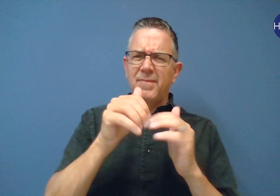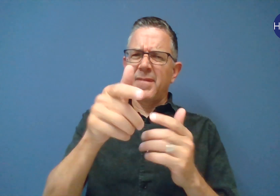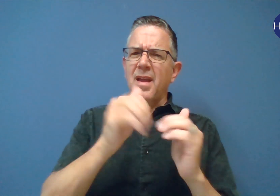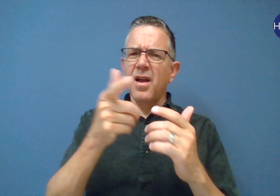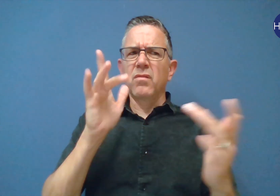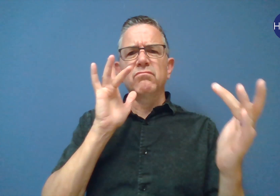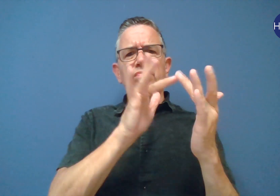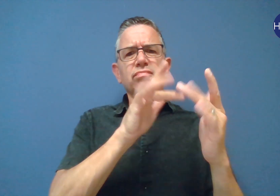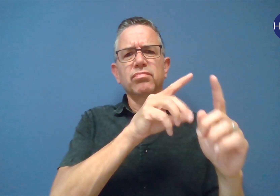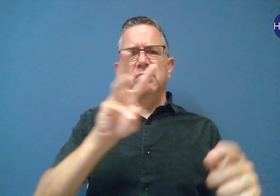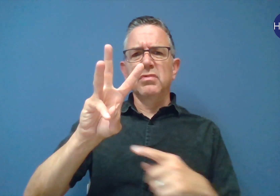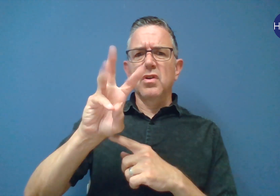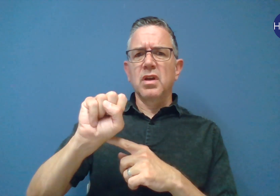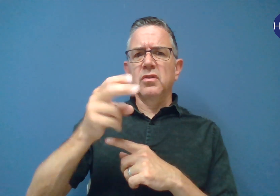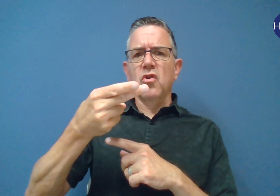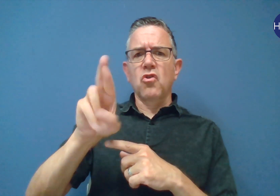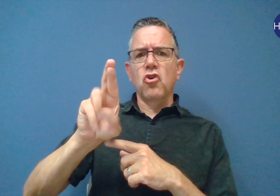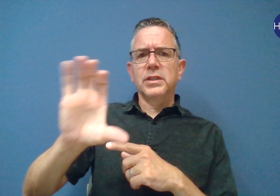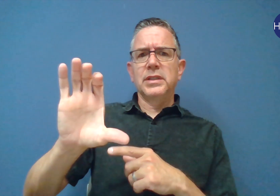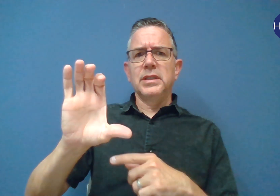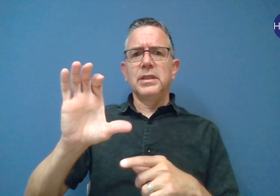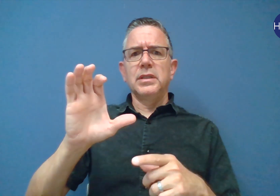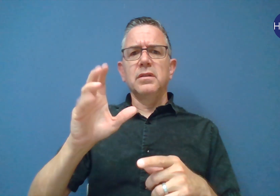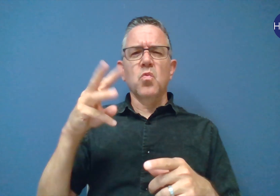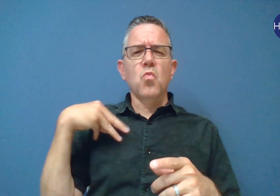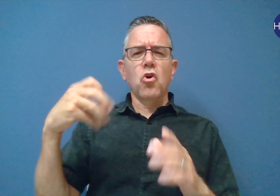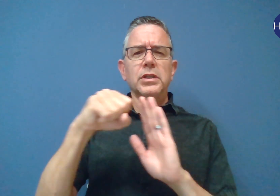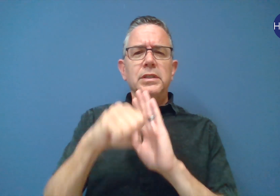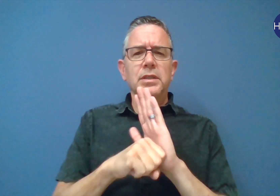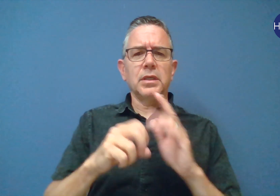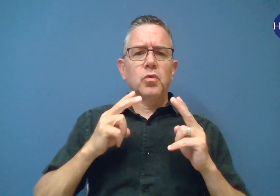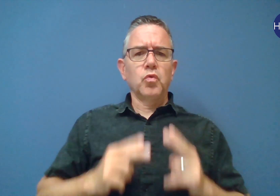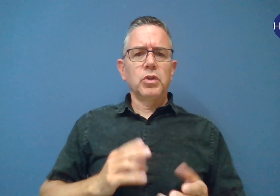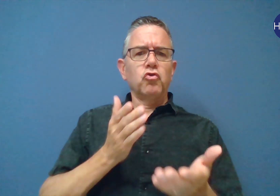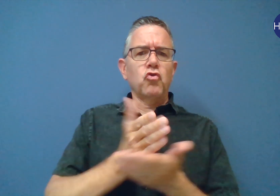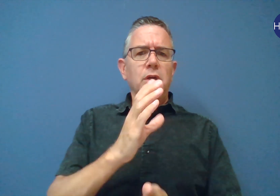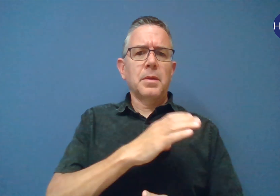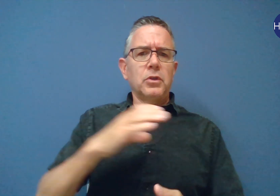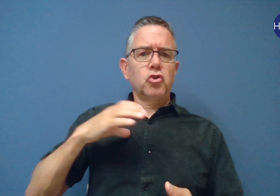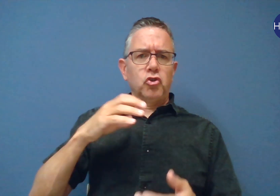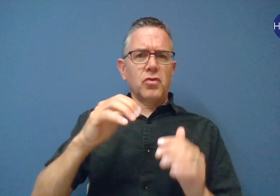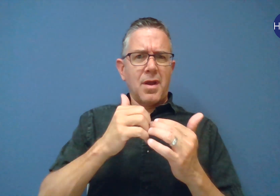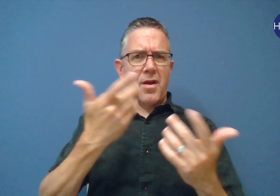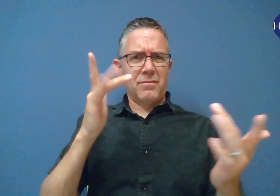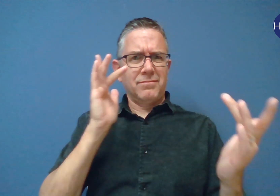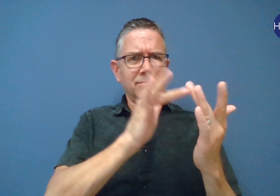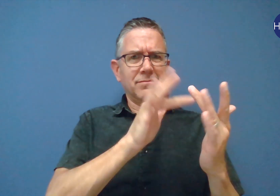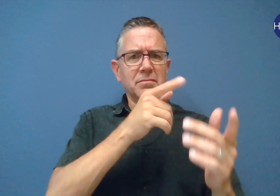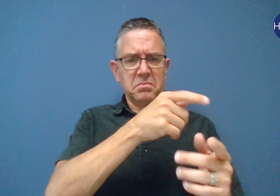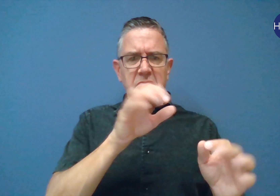How to contact the WSHRC -Washington State Human Rights Commission?